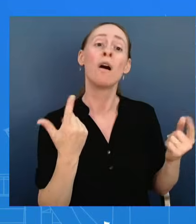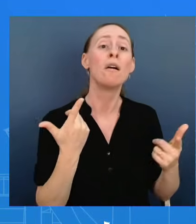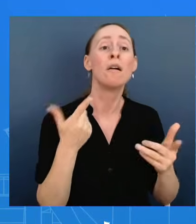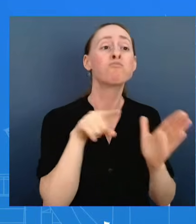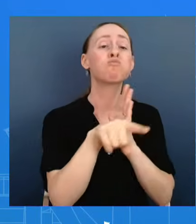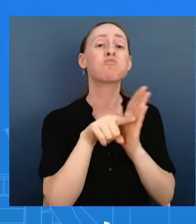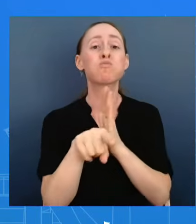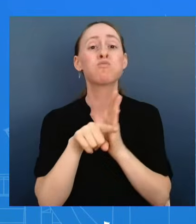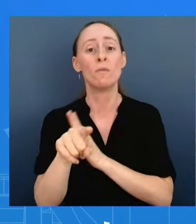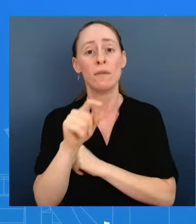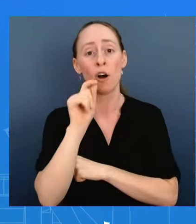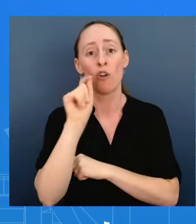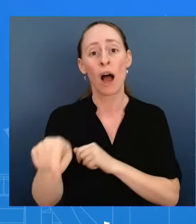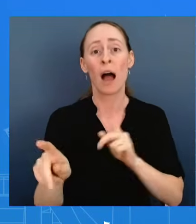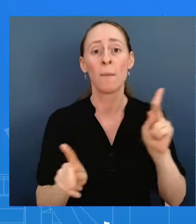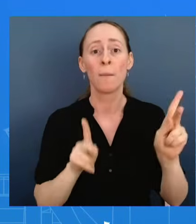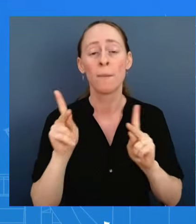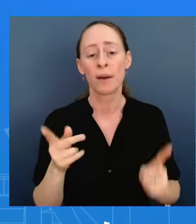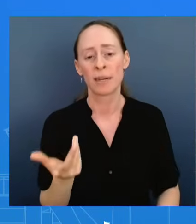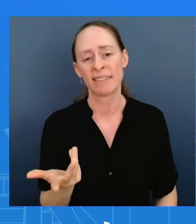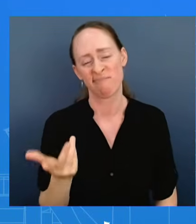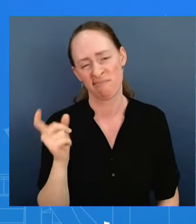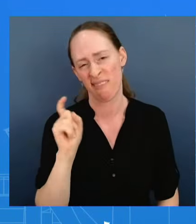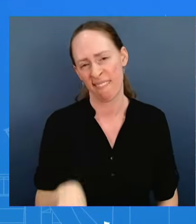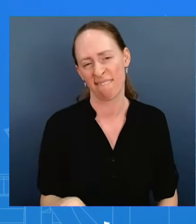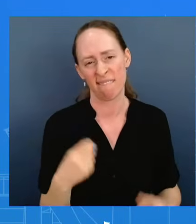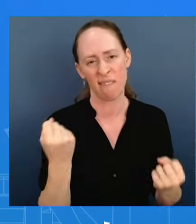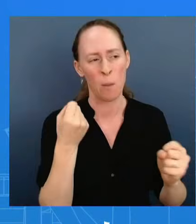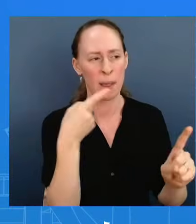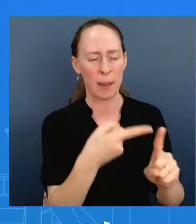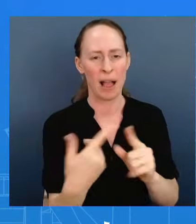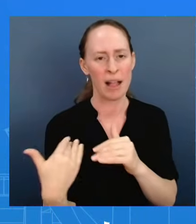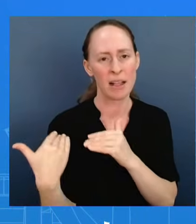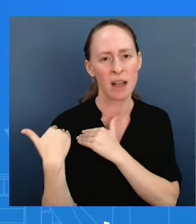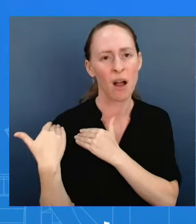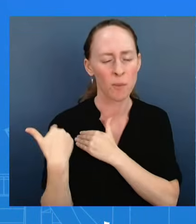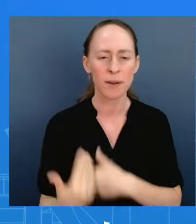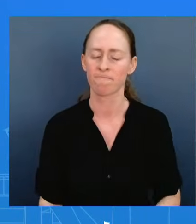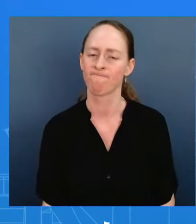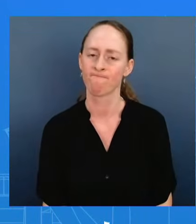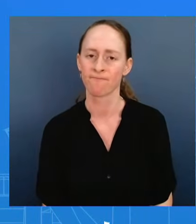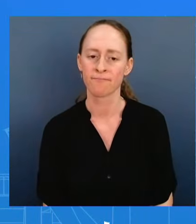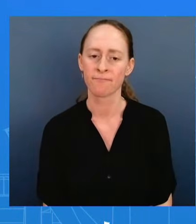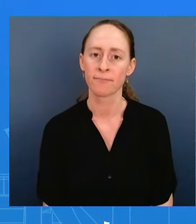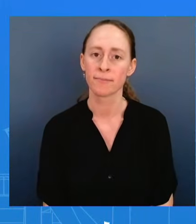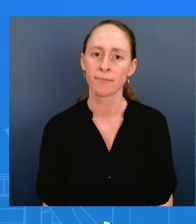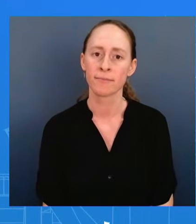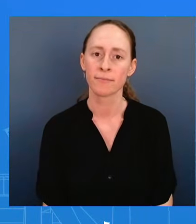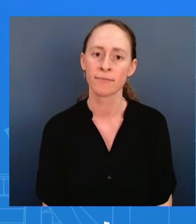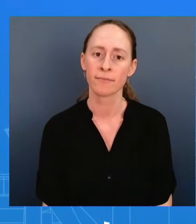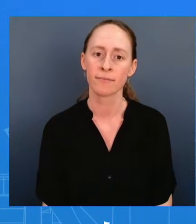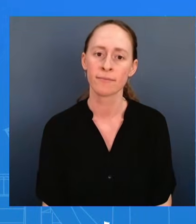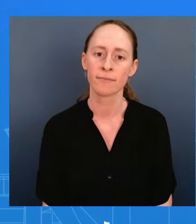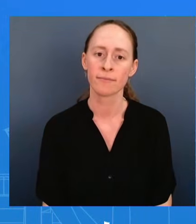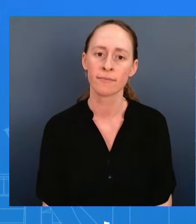The Press: Also, second question. If Vice President Kamala Harris is elected the next president,